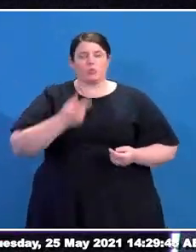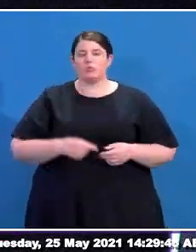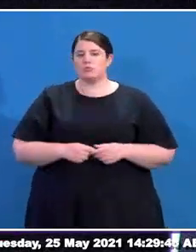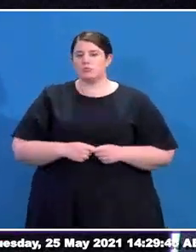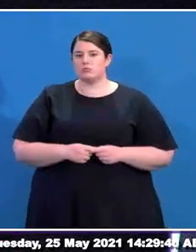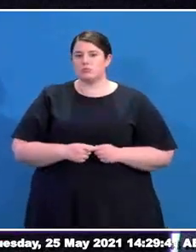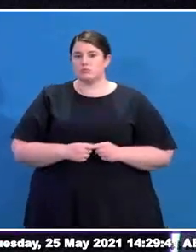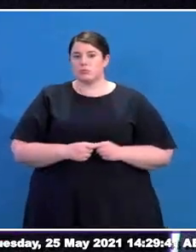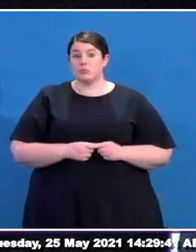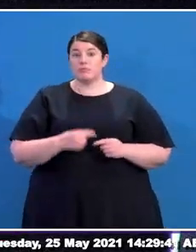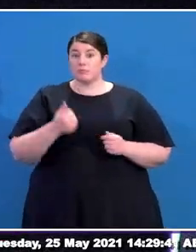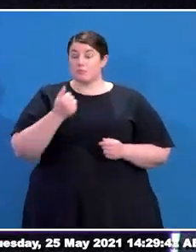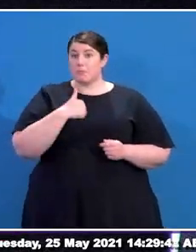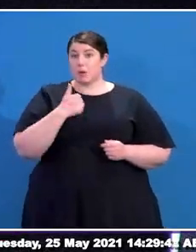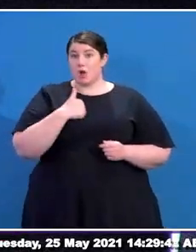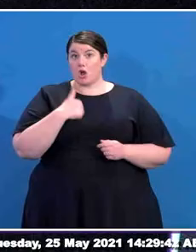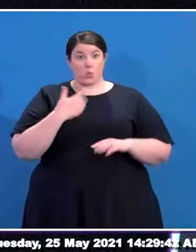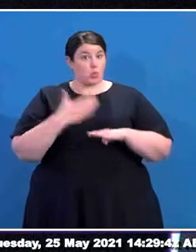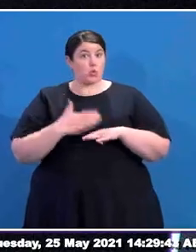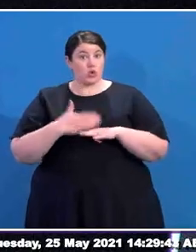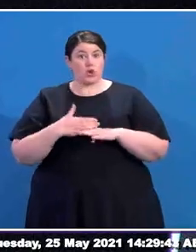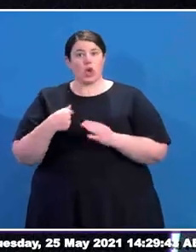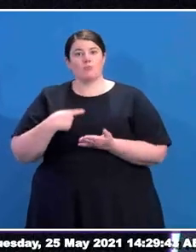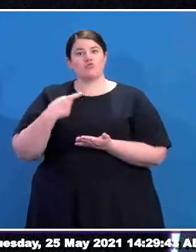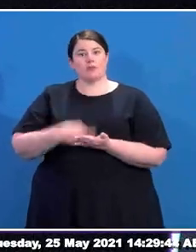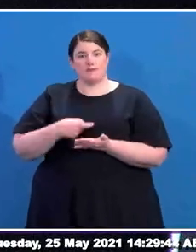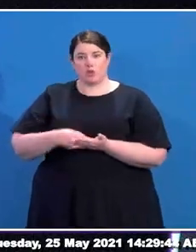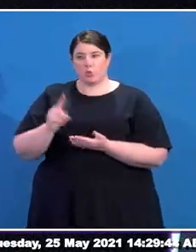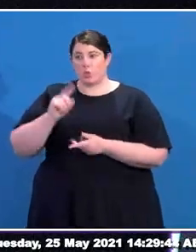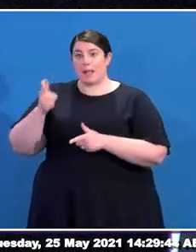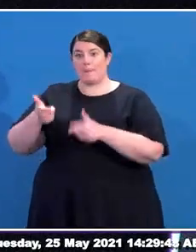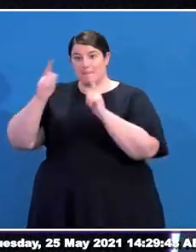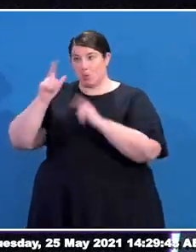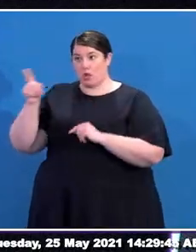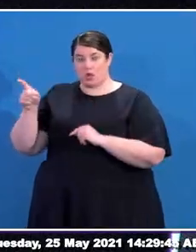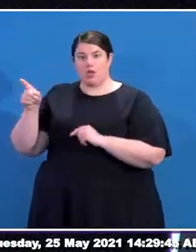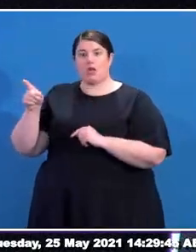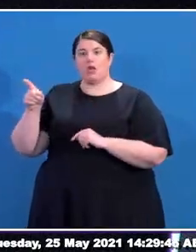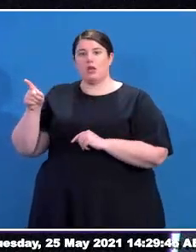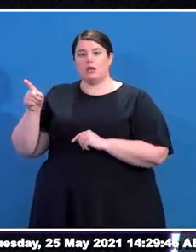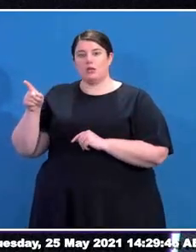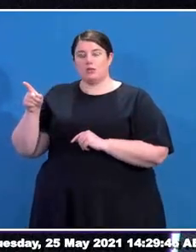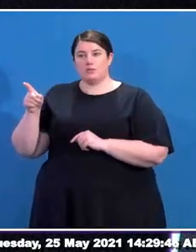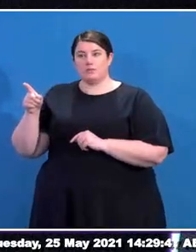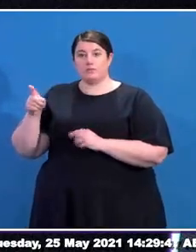In my work, I prefer that the employer contacts the employees involved to let